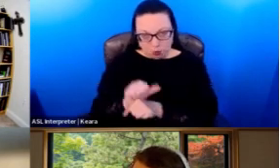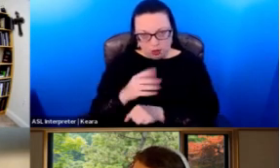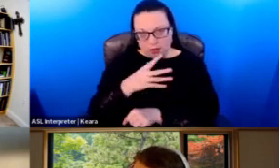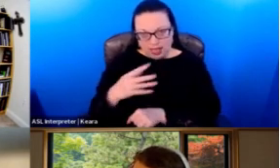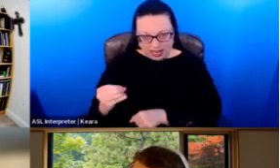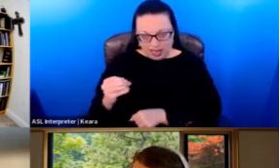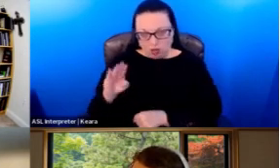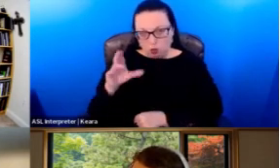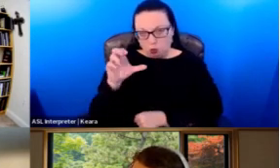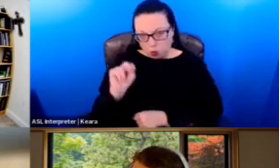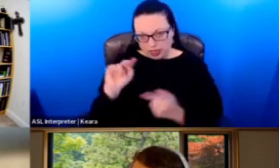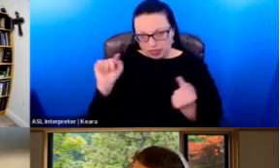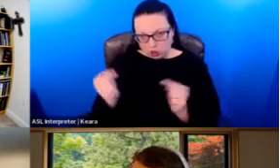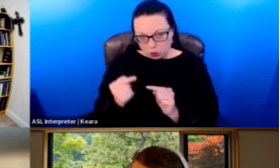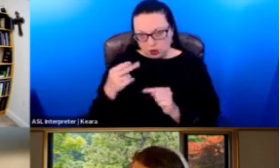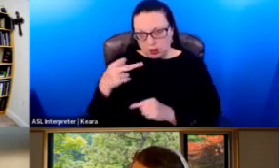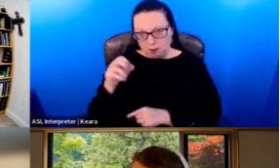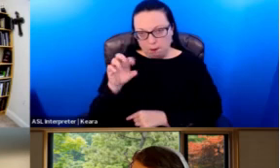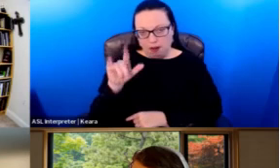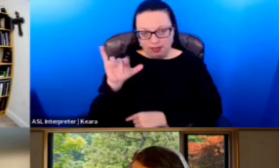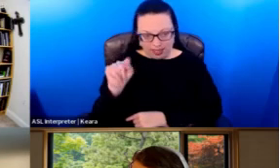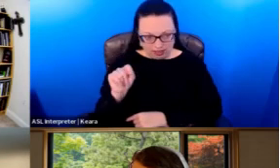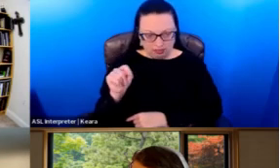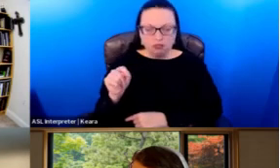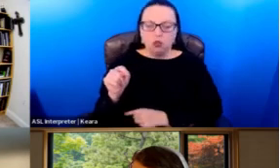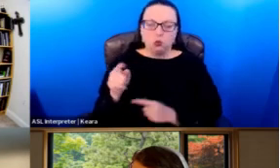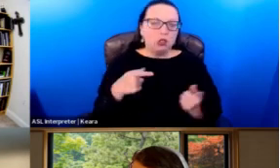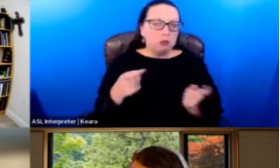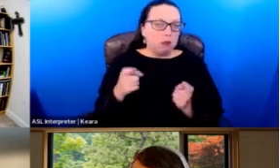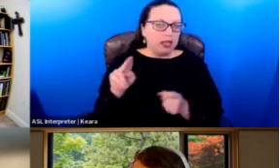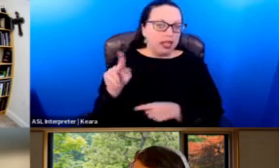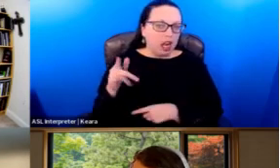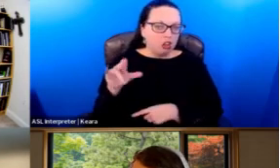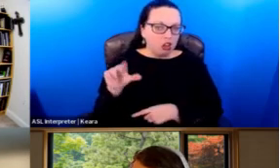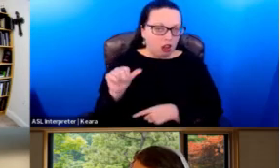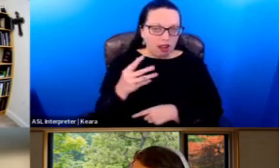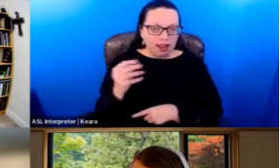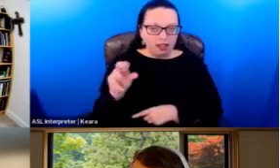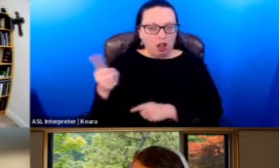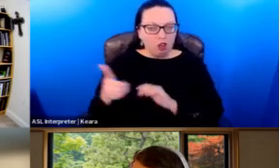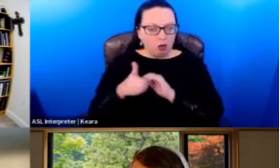podcast facilitated by NASHIA, with some other partners, it really gives us a better understanding of the key